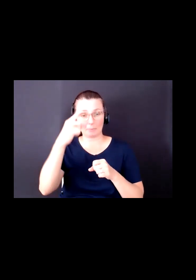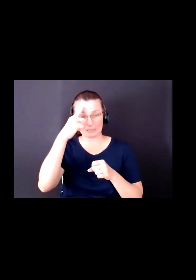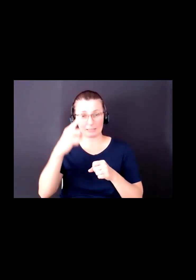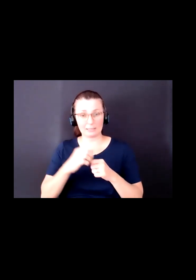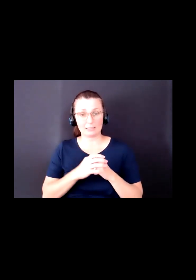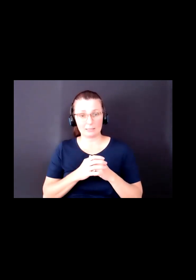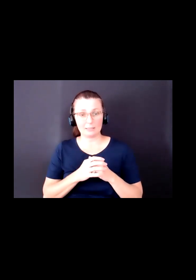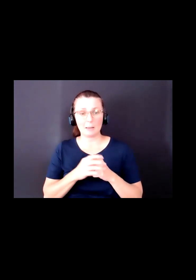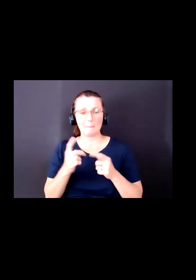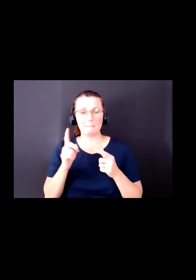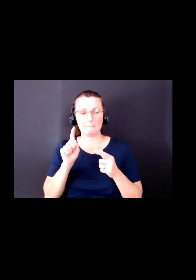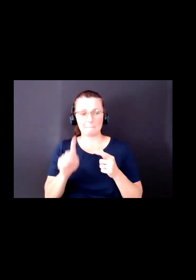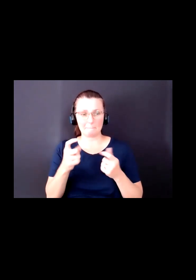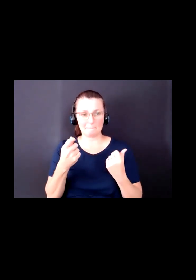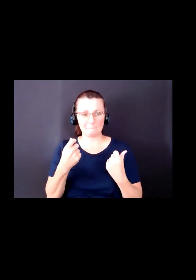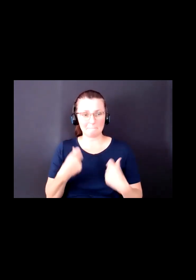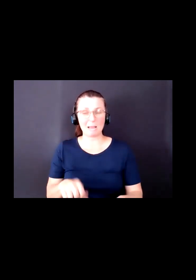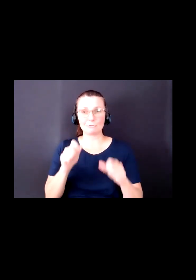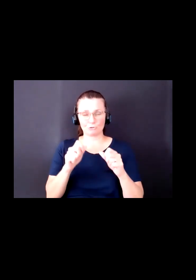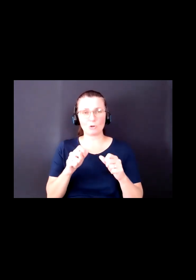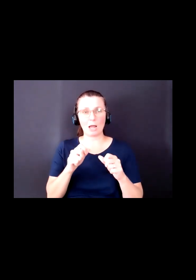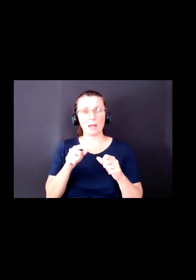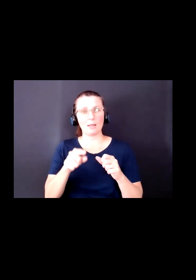aid of service requested by the person who has the communication